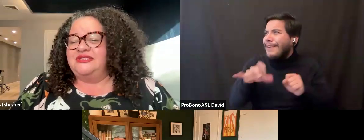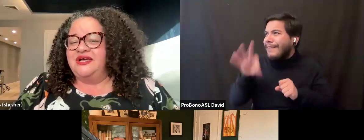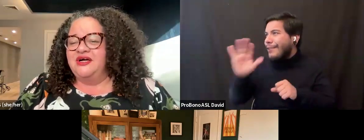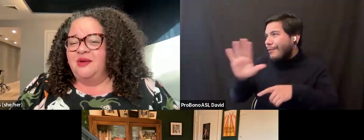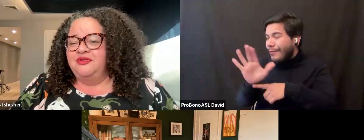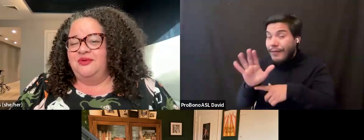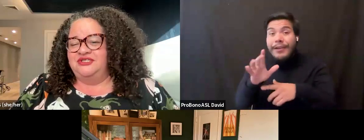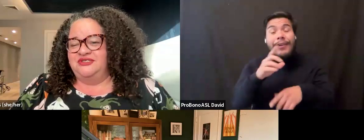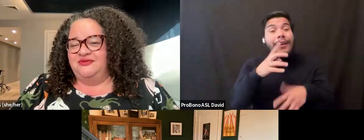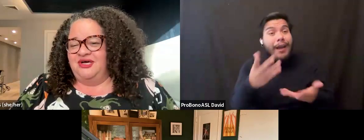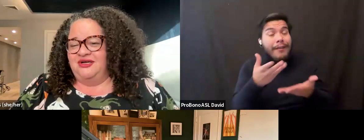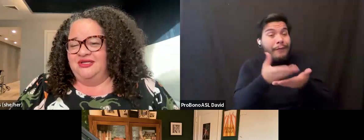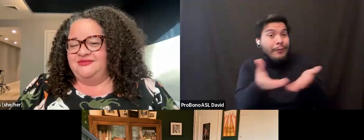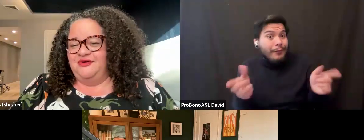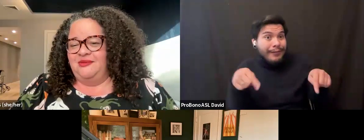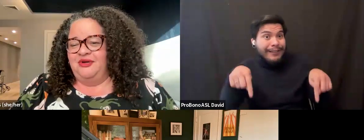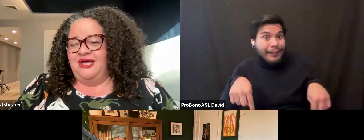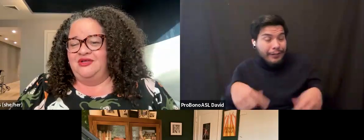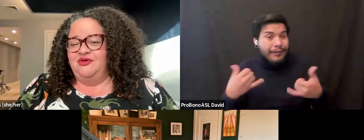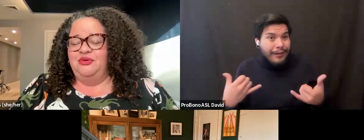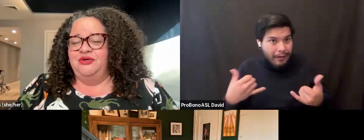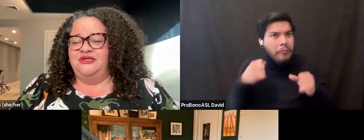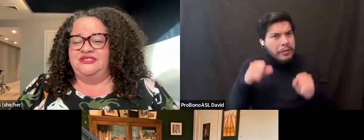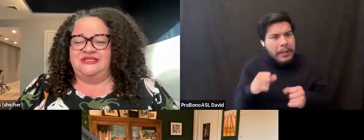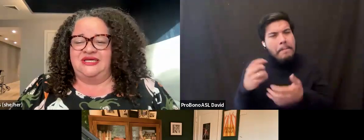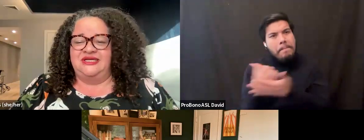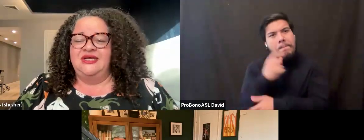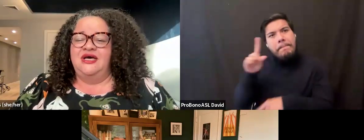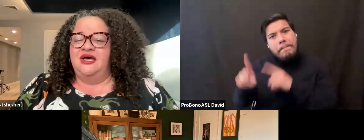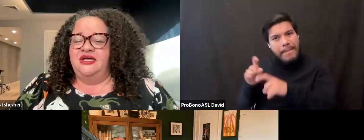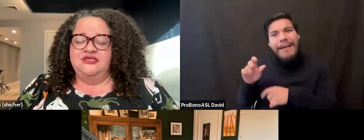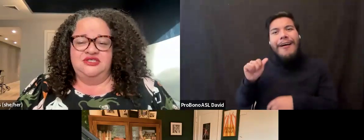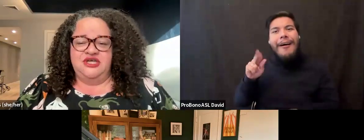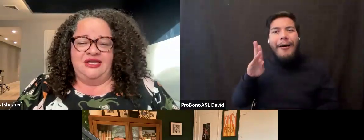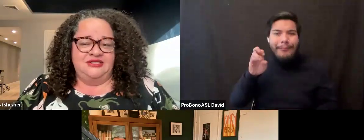we can take a couple of questions from the audience for Aubrey and you can put your questions into the chat.